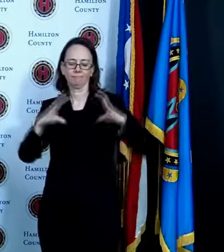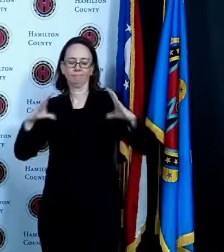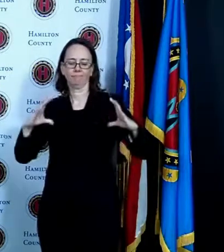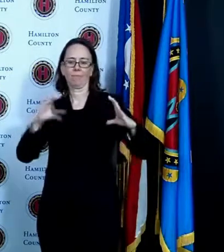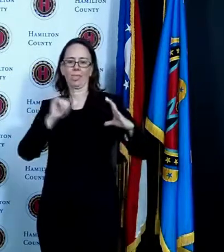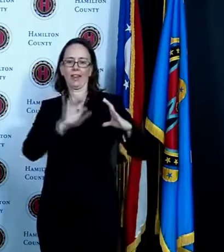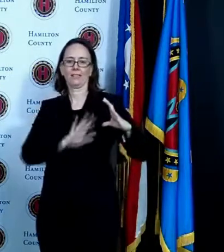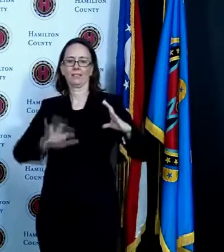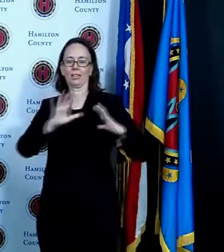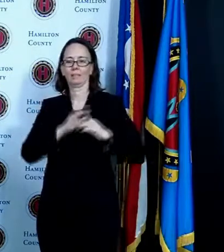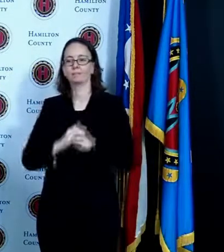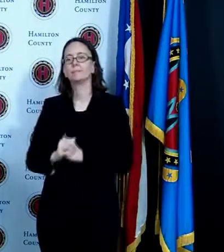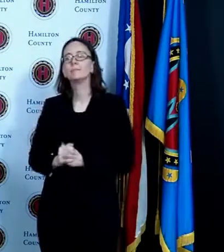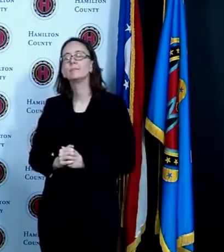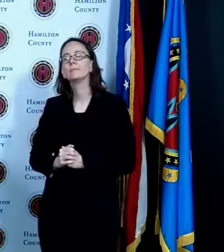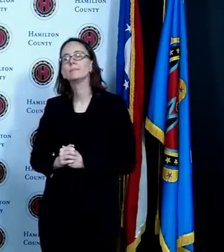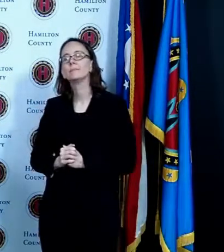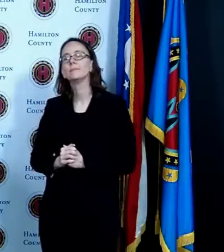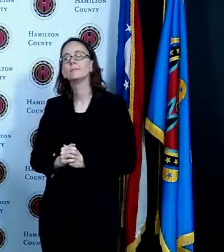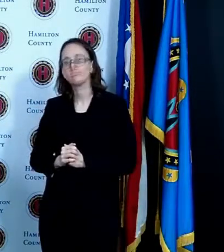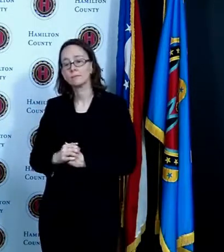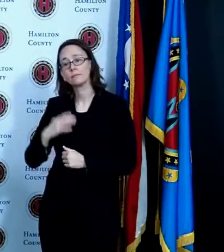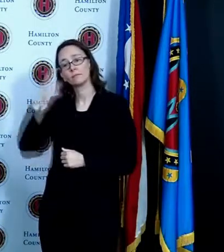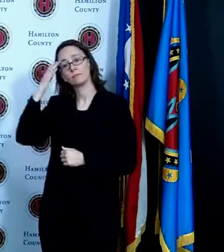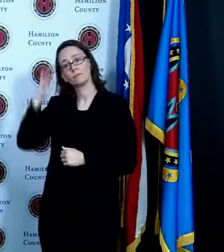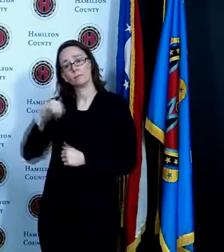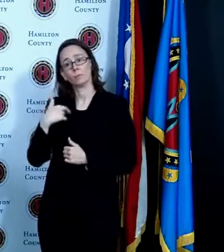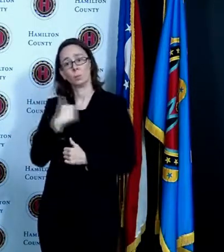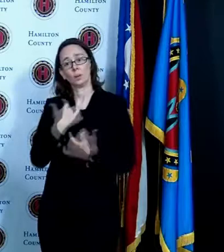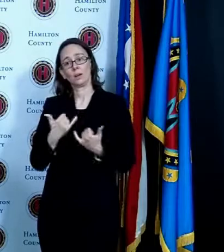with increased testing this is something I've been saying for quite a while we